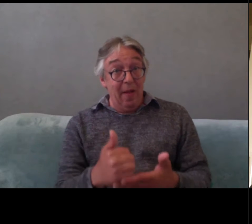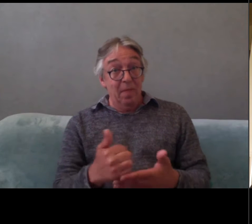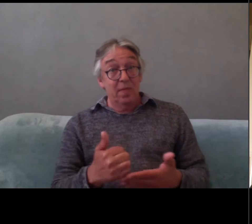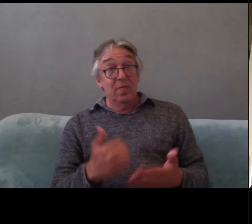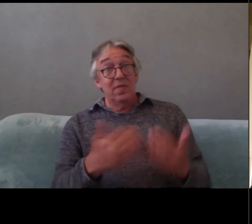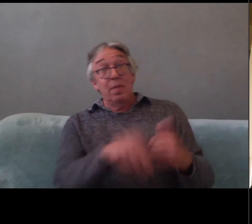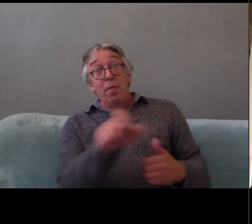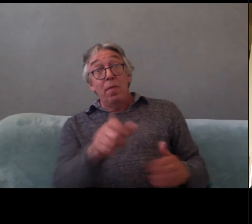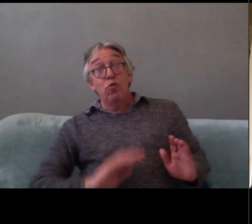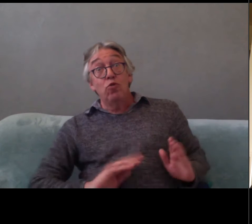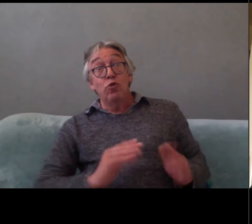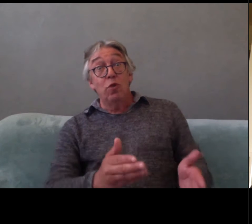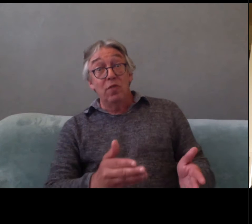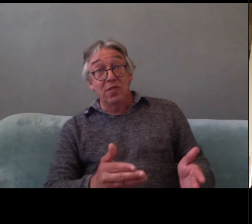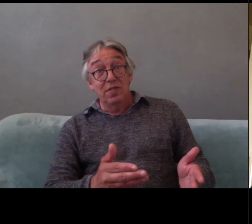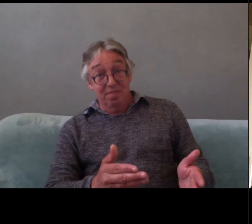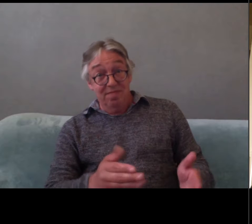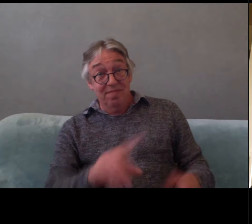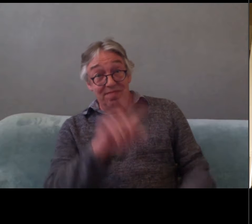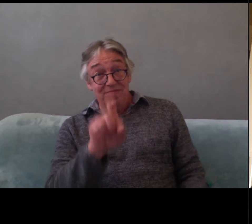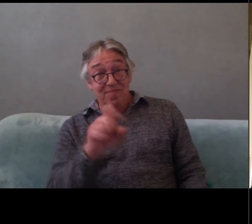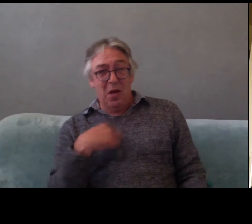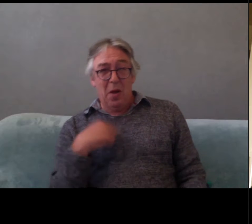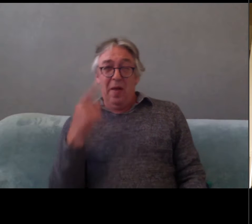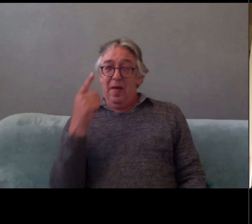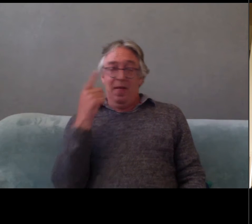I think the answer is very little if any.